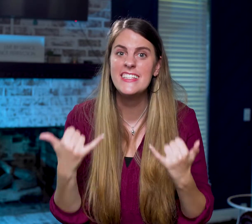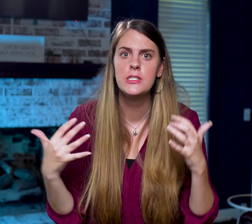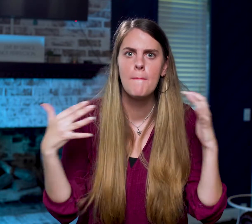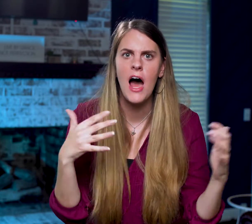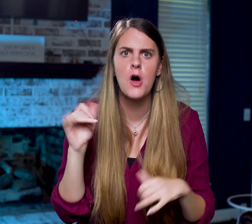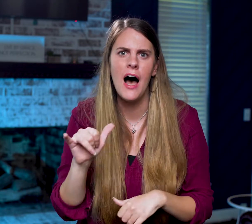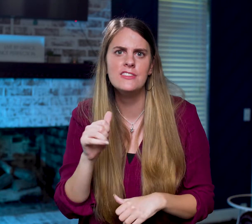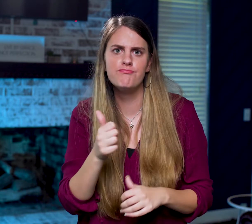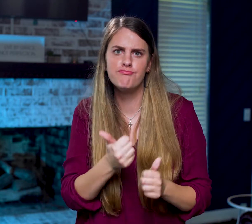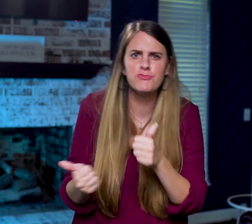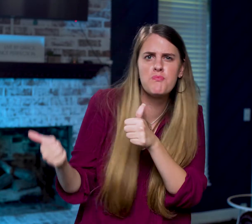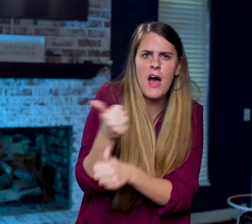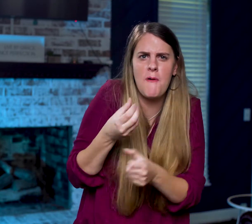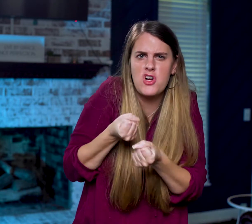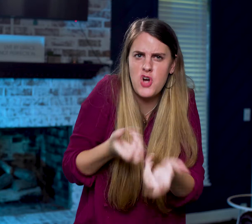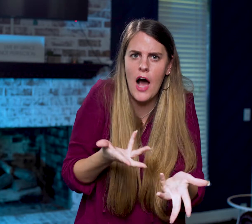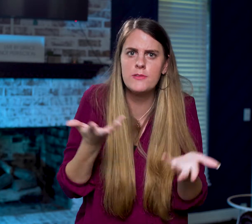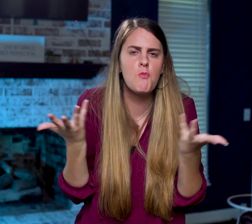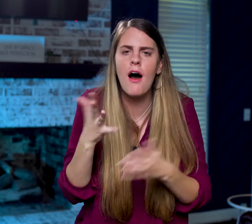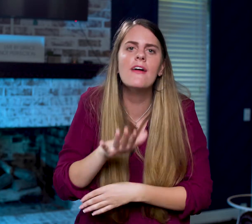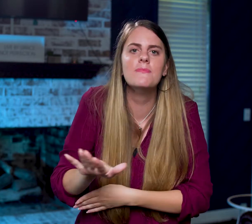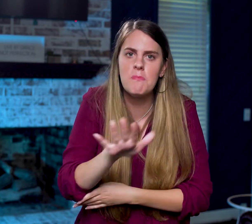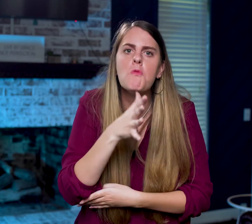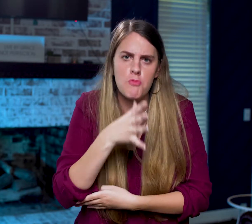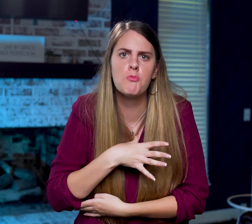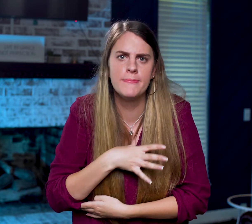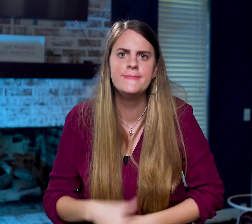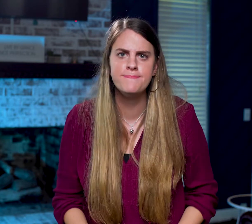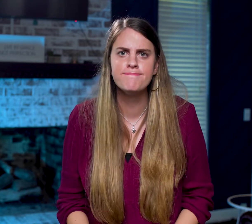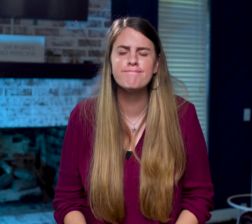This is a battle that’s primary cause is these women.